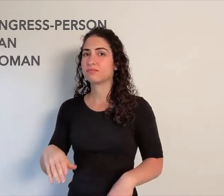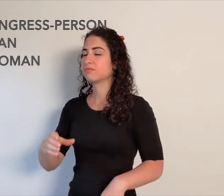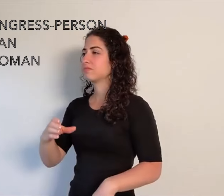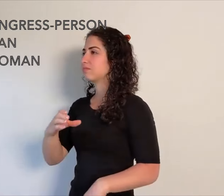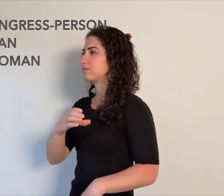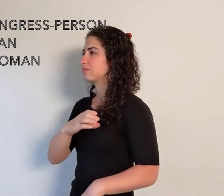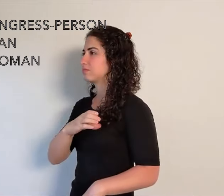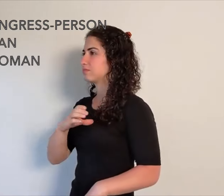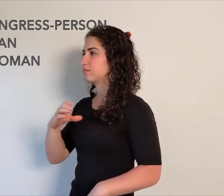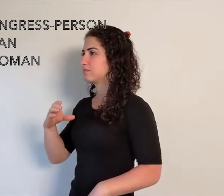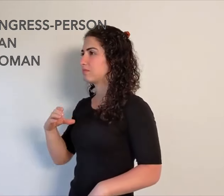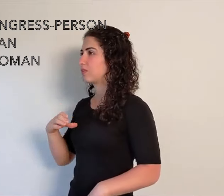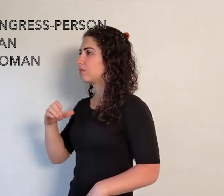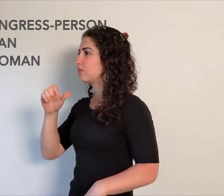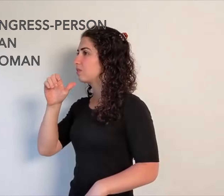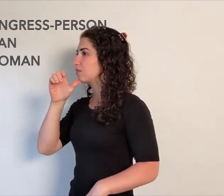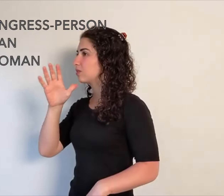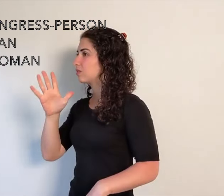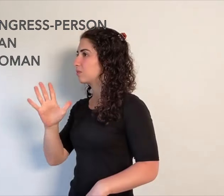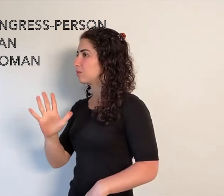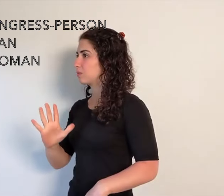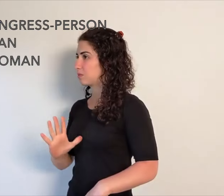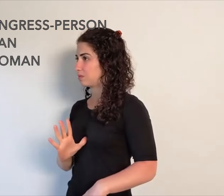CONGRESSWOMAN